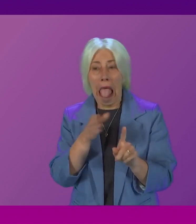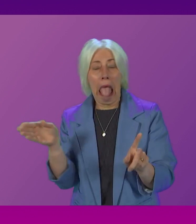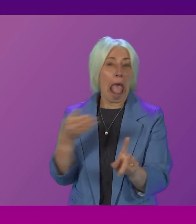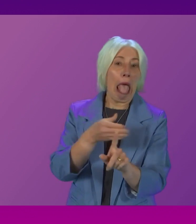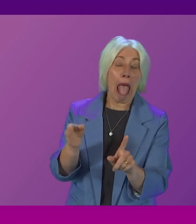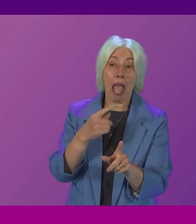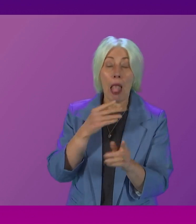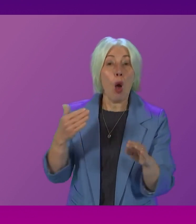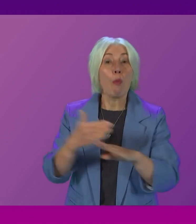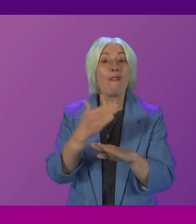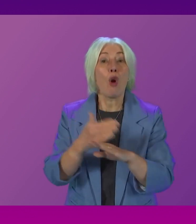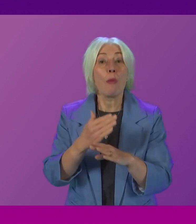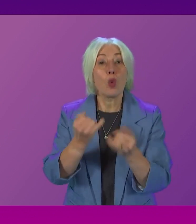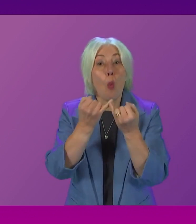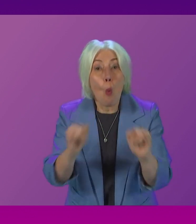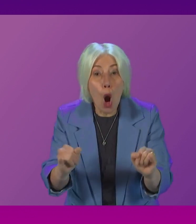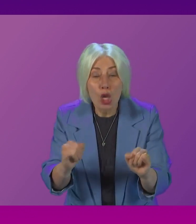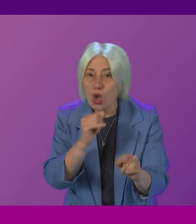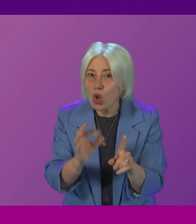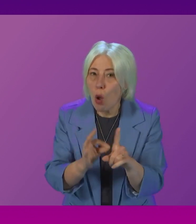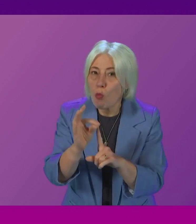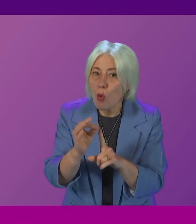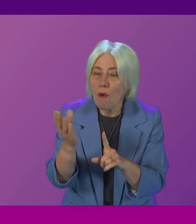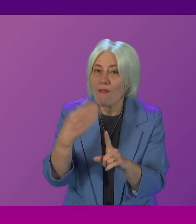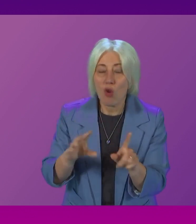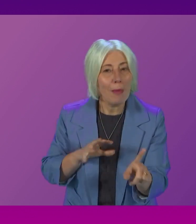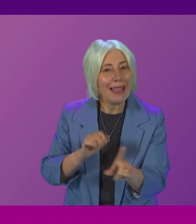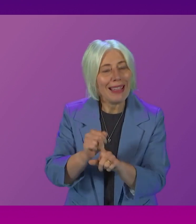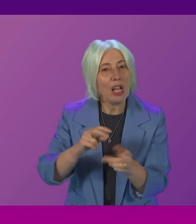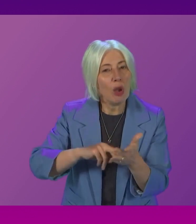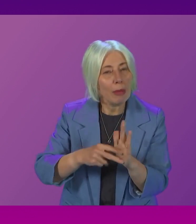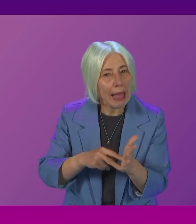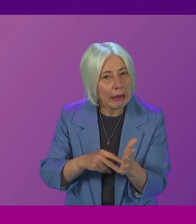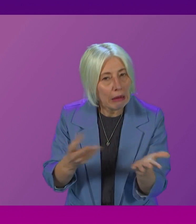not better, since the catch-up plan, and failures have consequences. Patients are being asked to